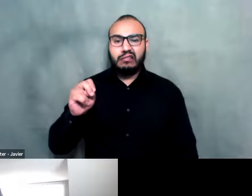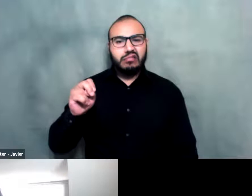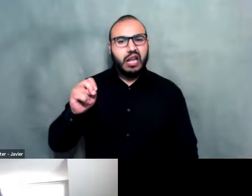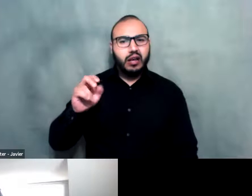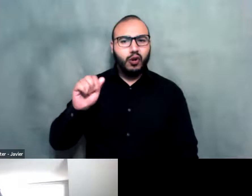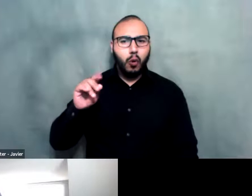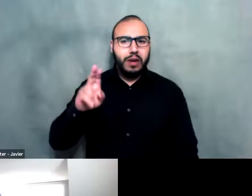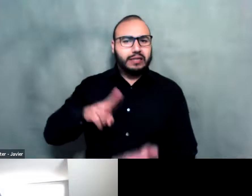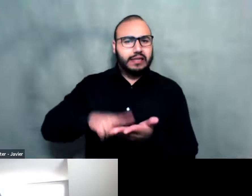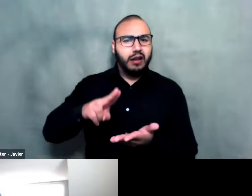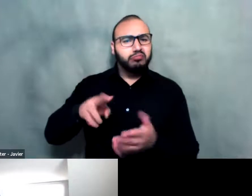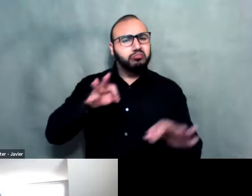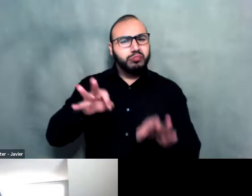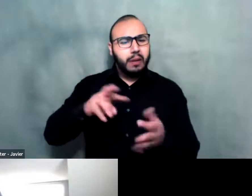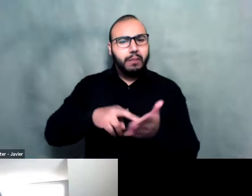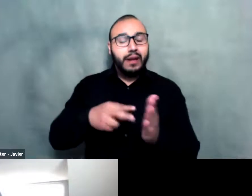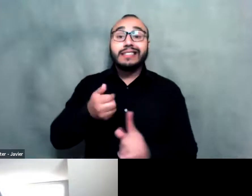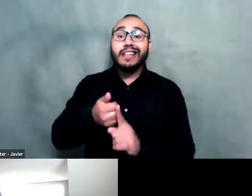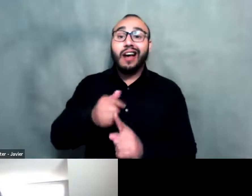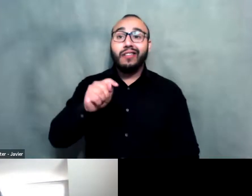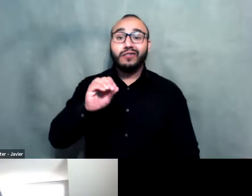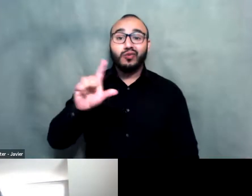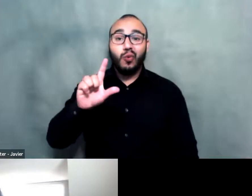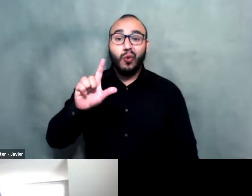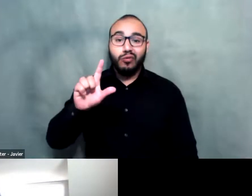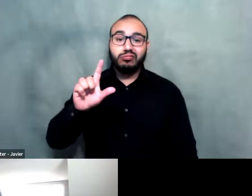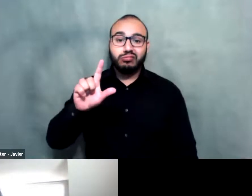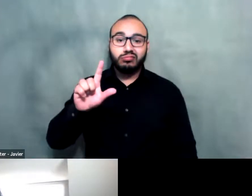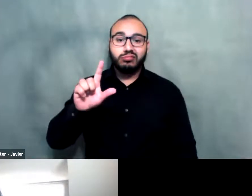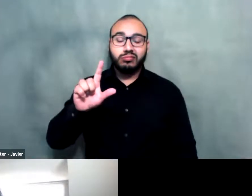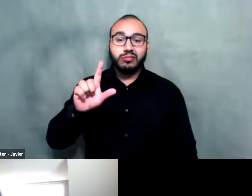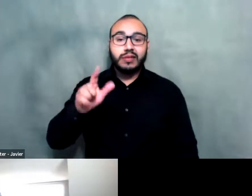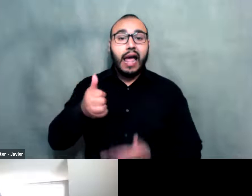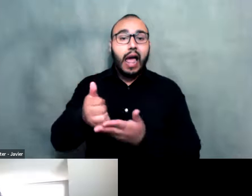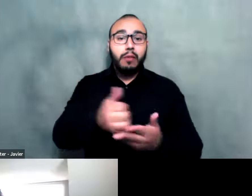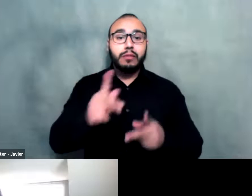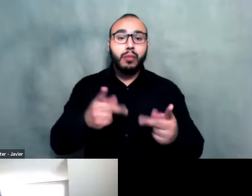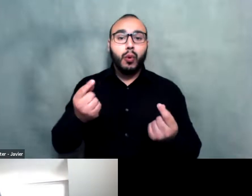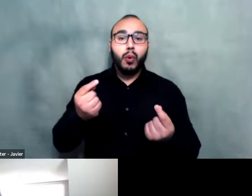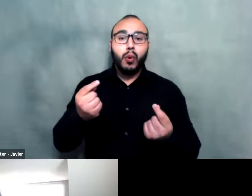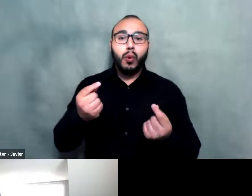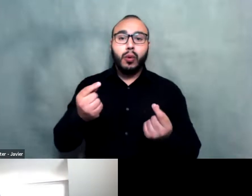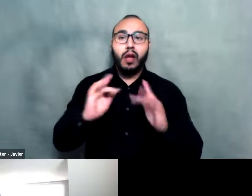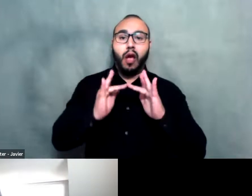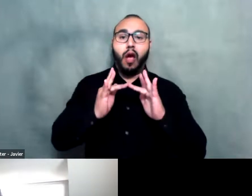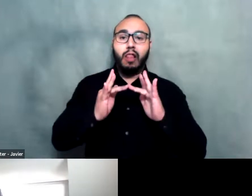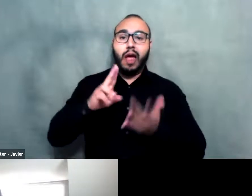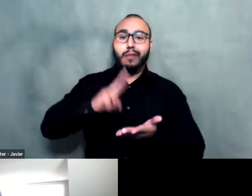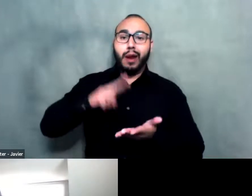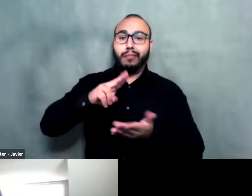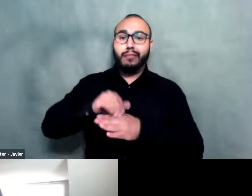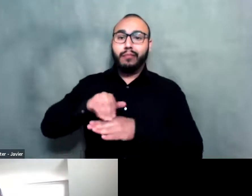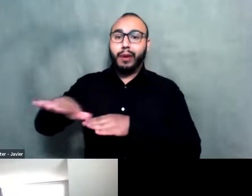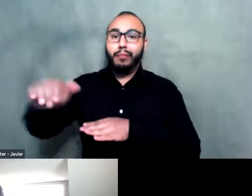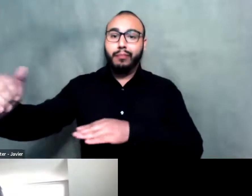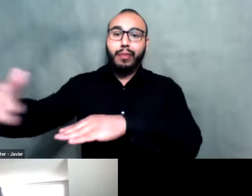a tool that helps folks get signatures and collect information on forms digitally,